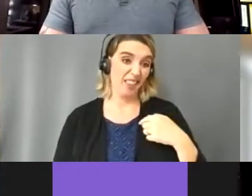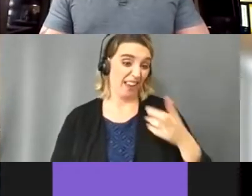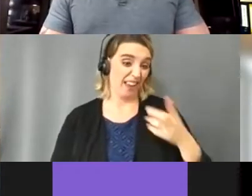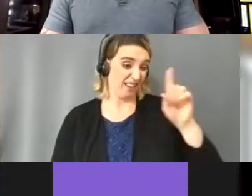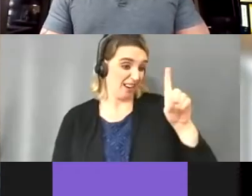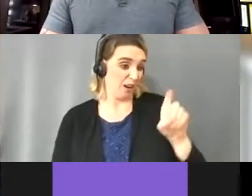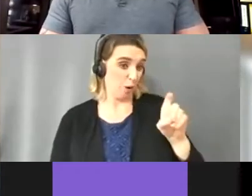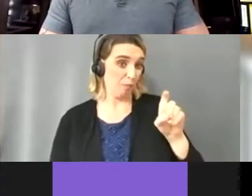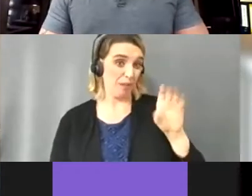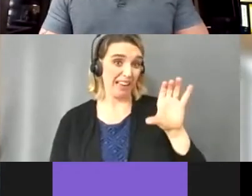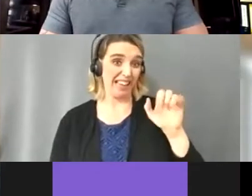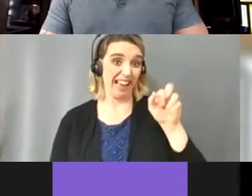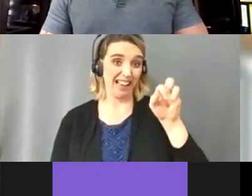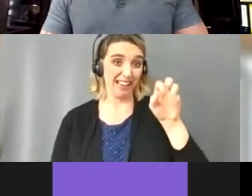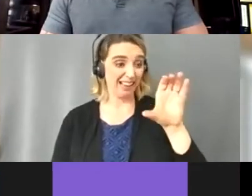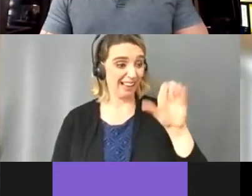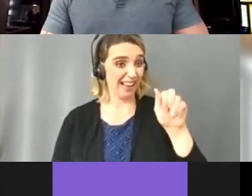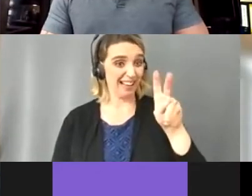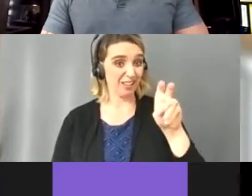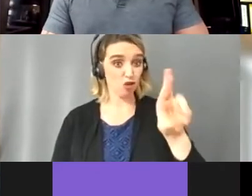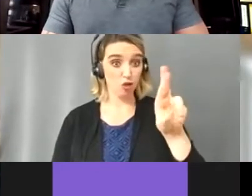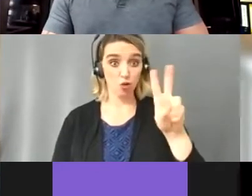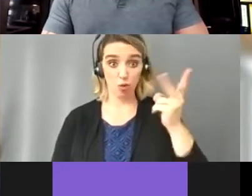I sat at the kitchen table with my mom and my dad.